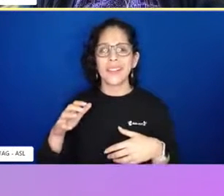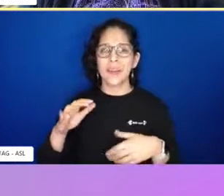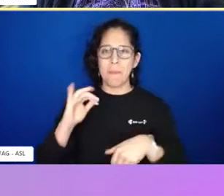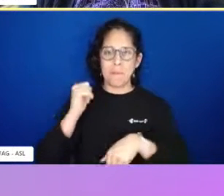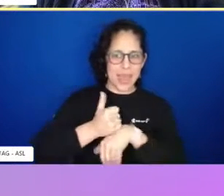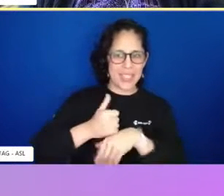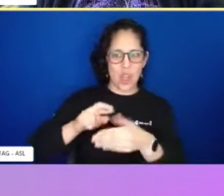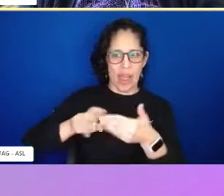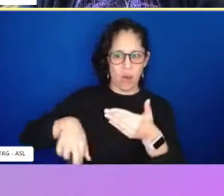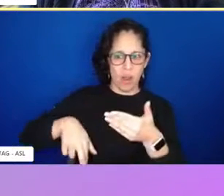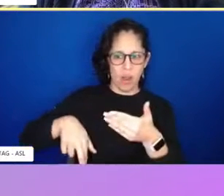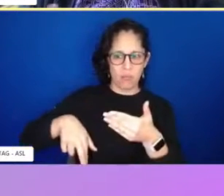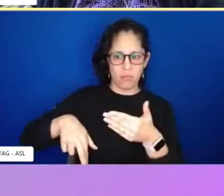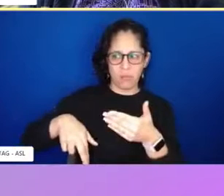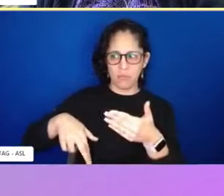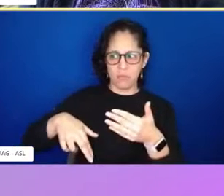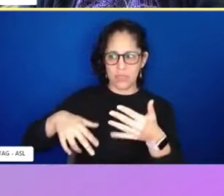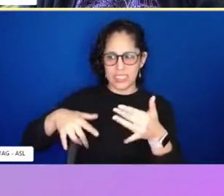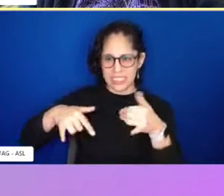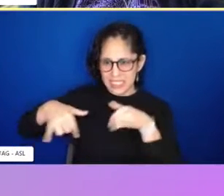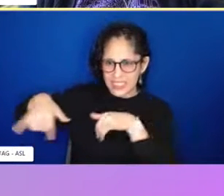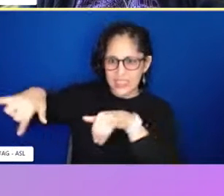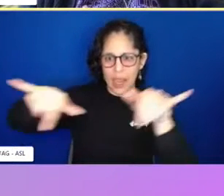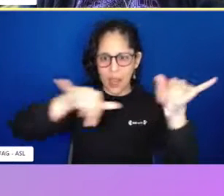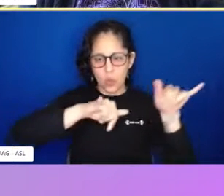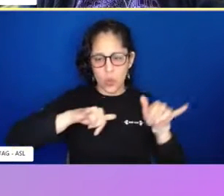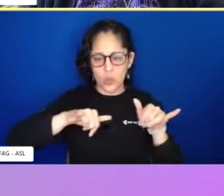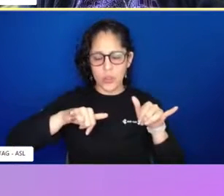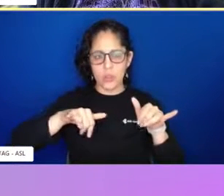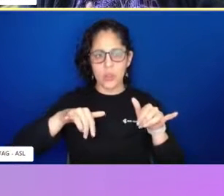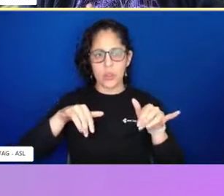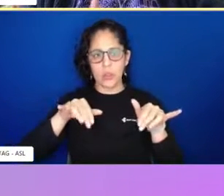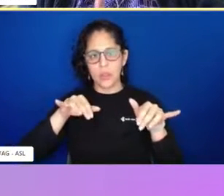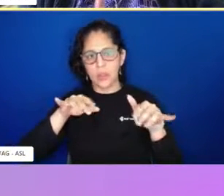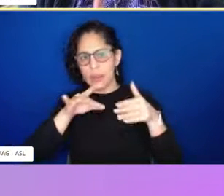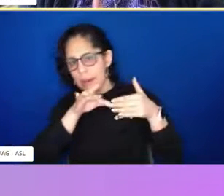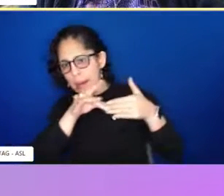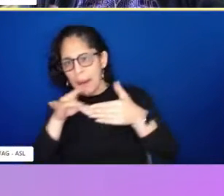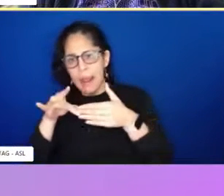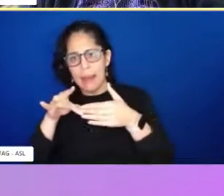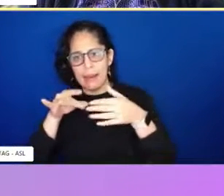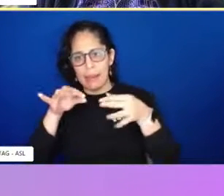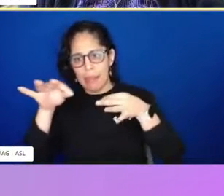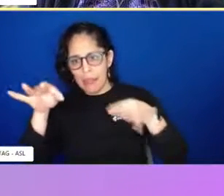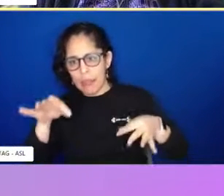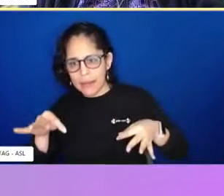their ability. accessible design concept is outcome based. on meeting It's based a set of standards